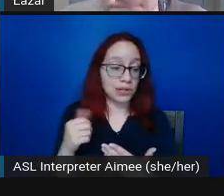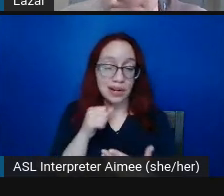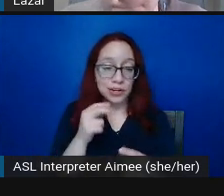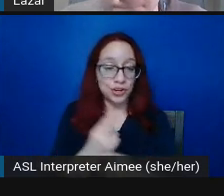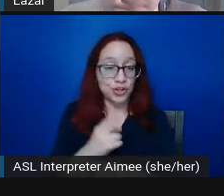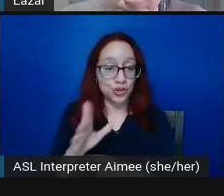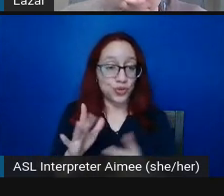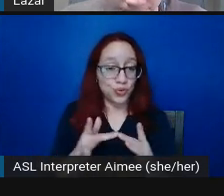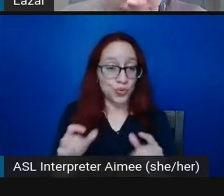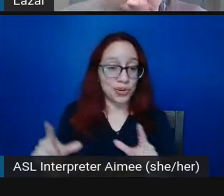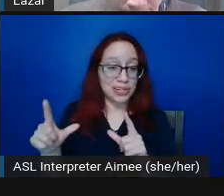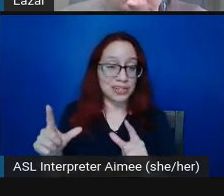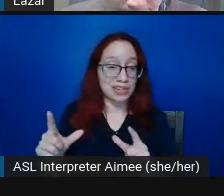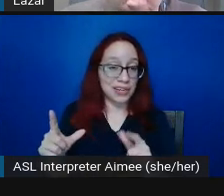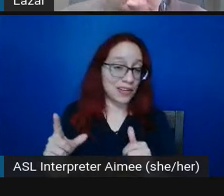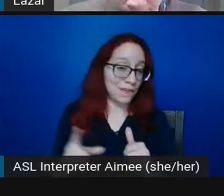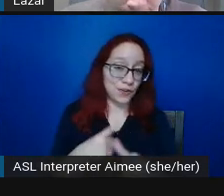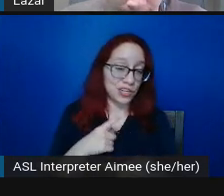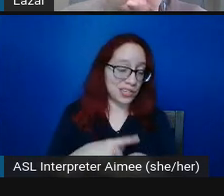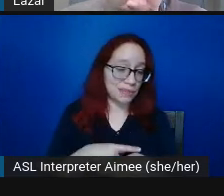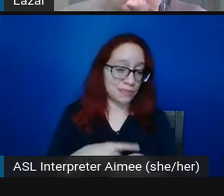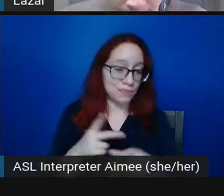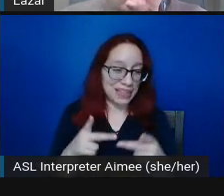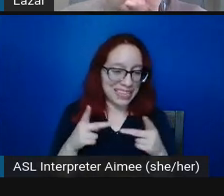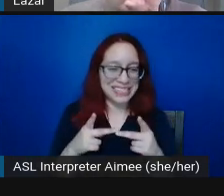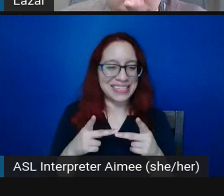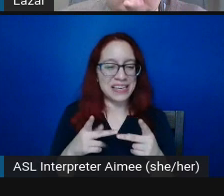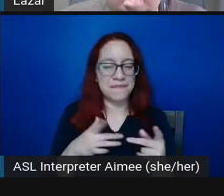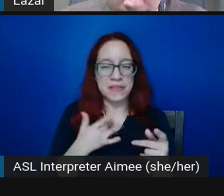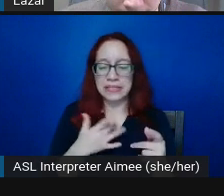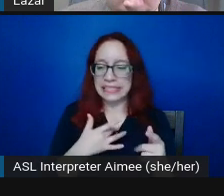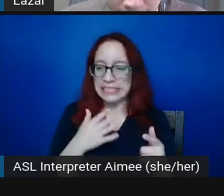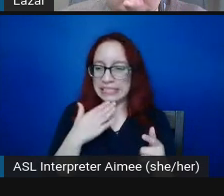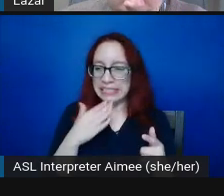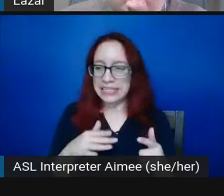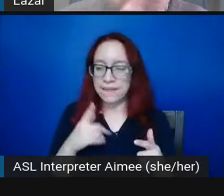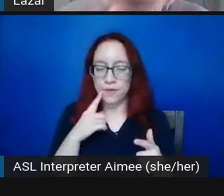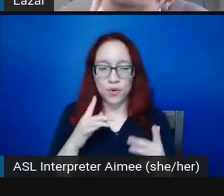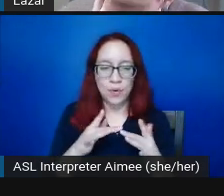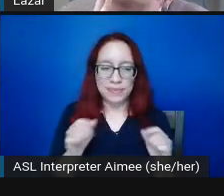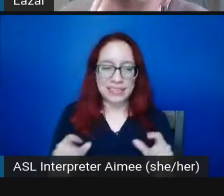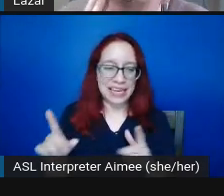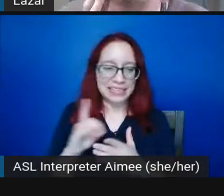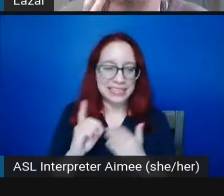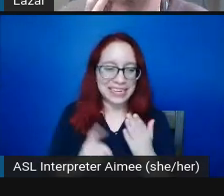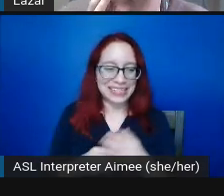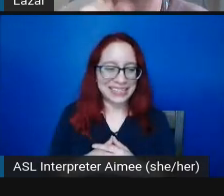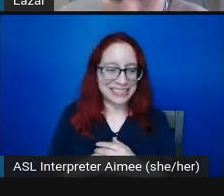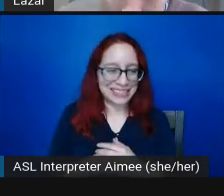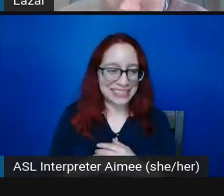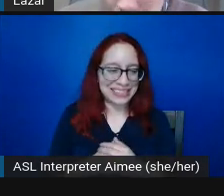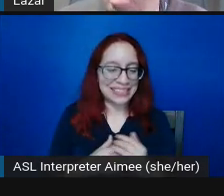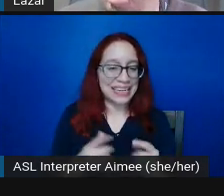in the first place is a cardinal scene of a website design. I cannot emphasize this enough.